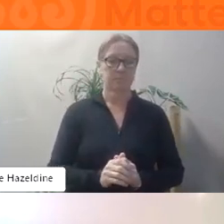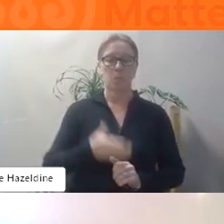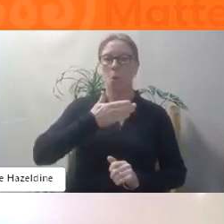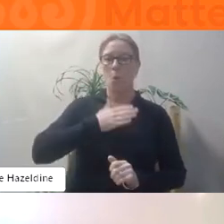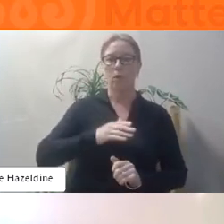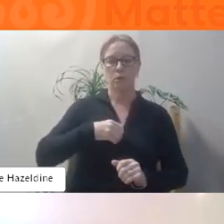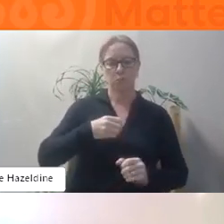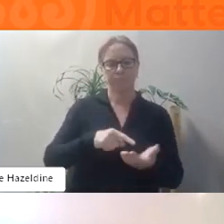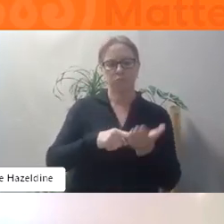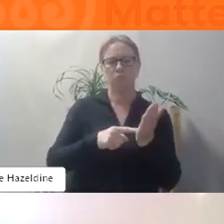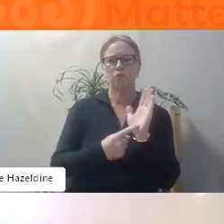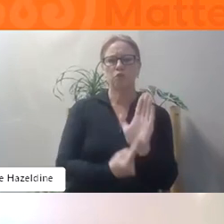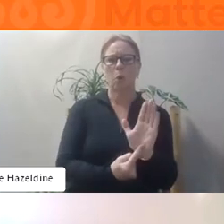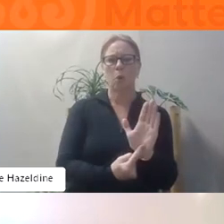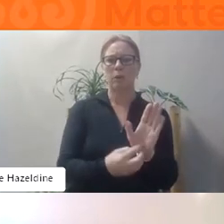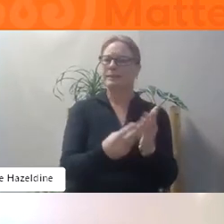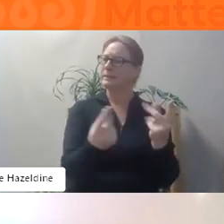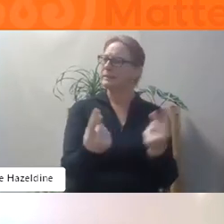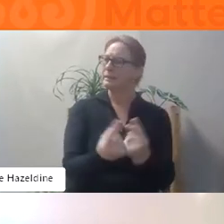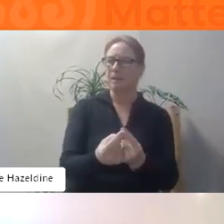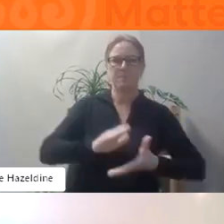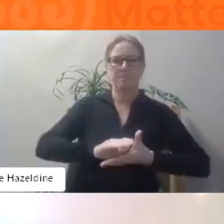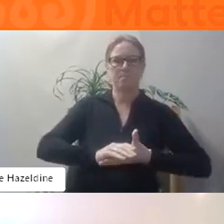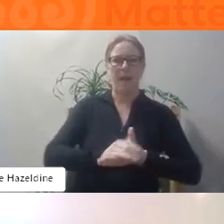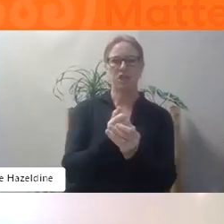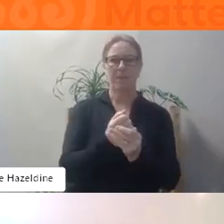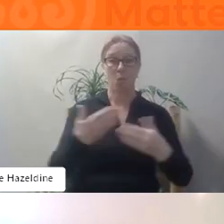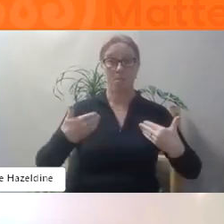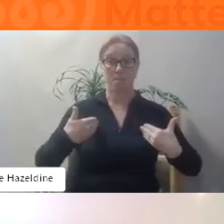I guess, something that's been a passion for me throughout my